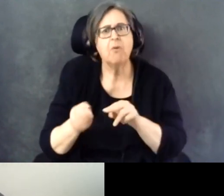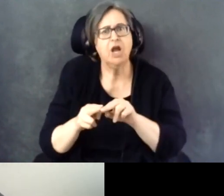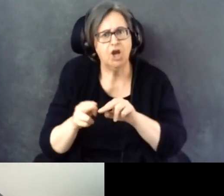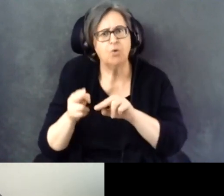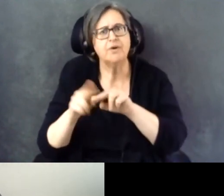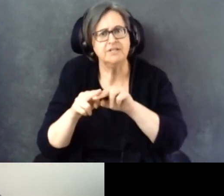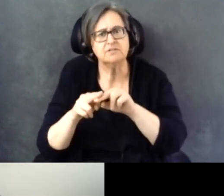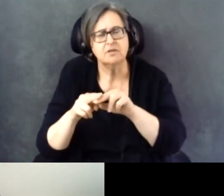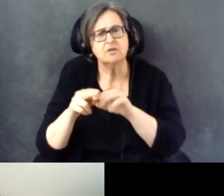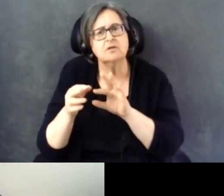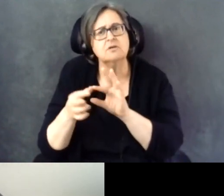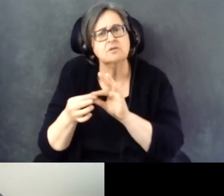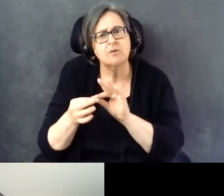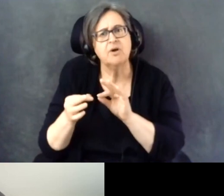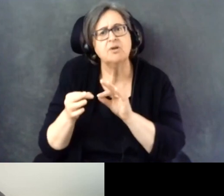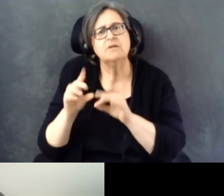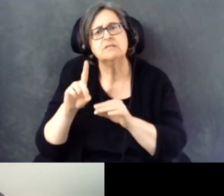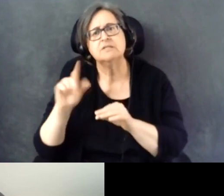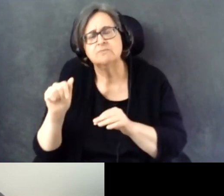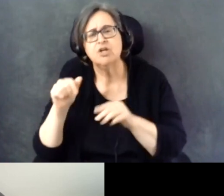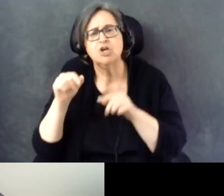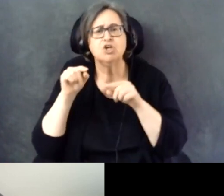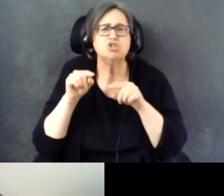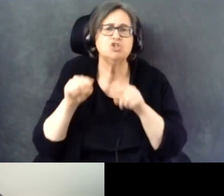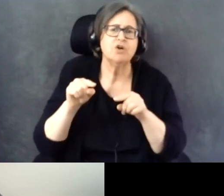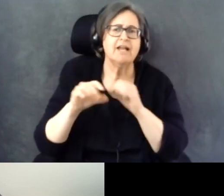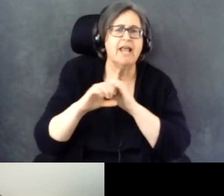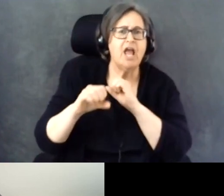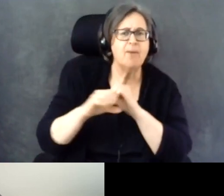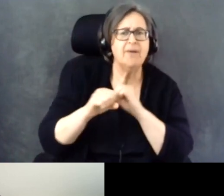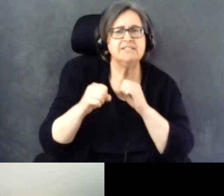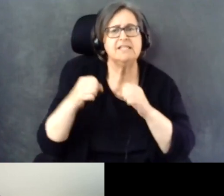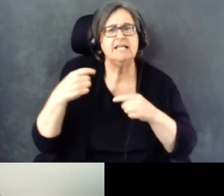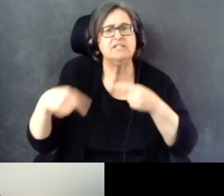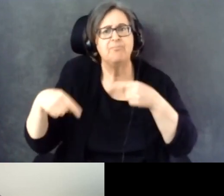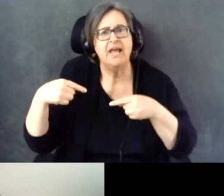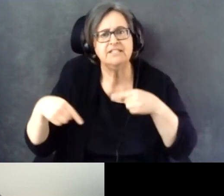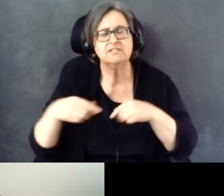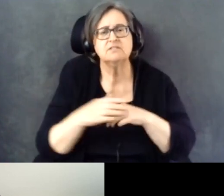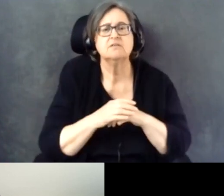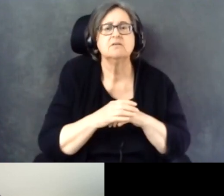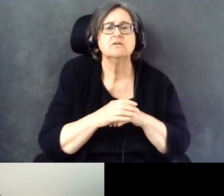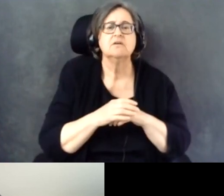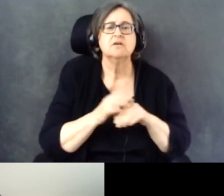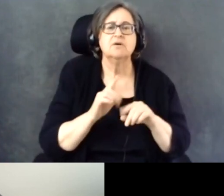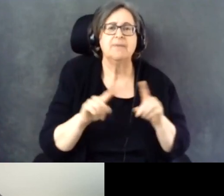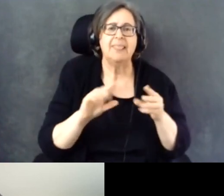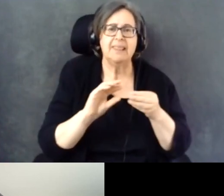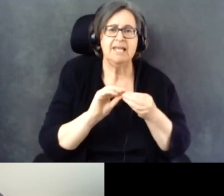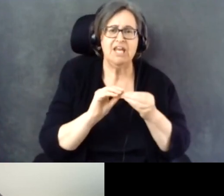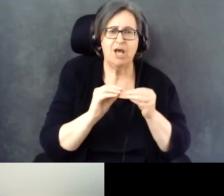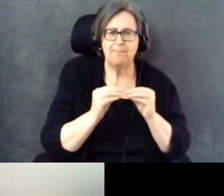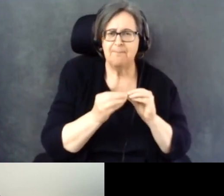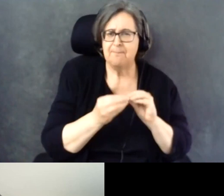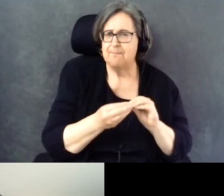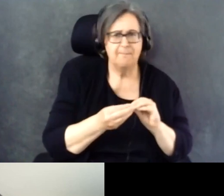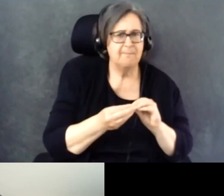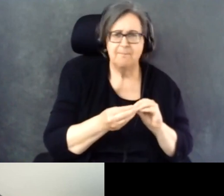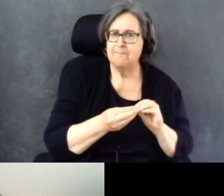campaign platforms, and debates, but the number of people that did not have disability and